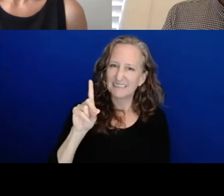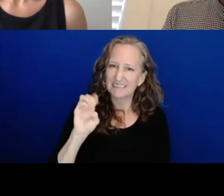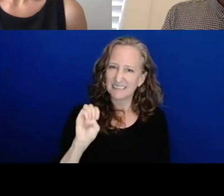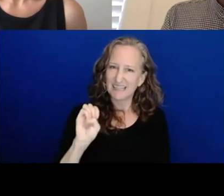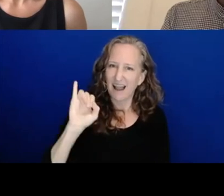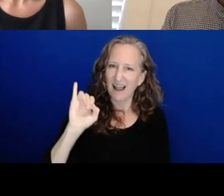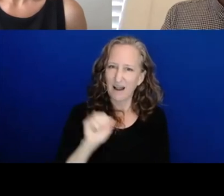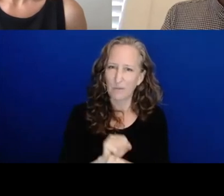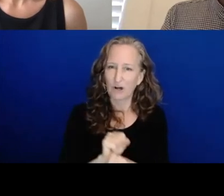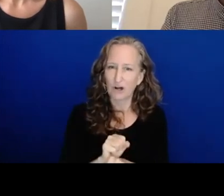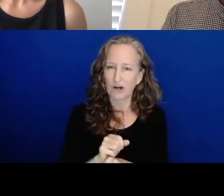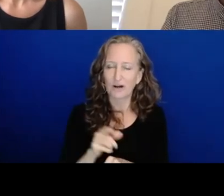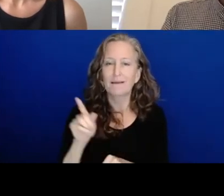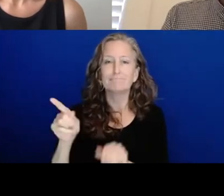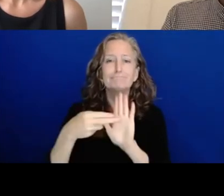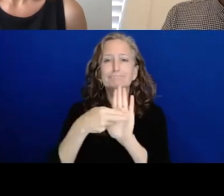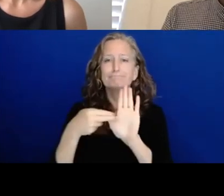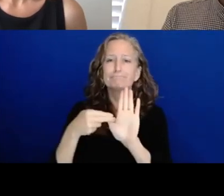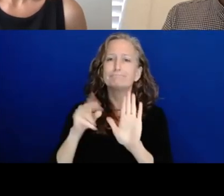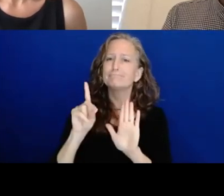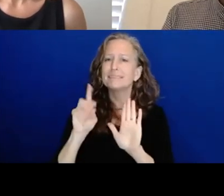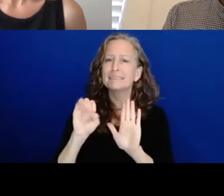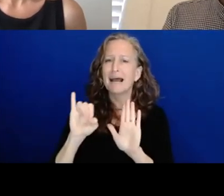Because I don't think everything needs to be labeled DEI all the time. It actually is